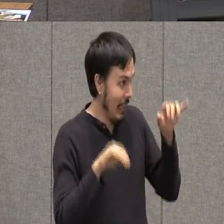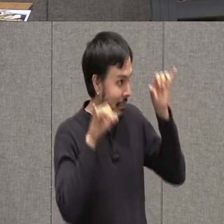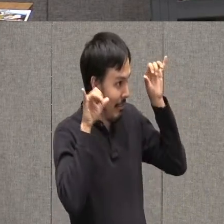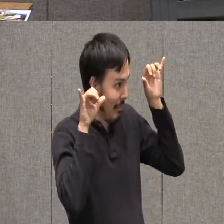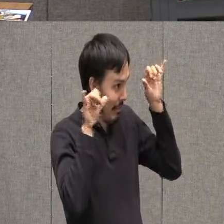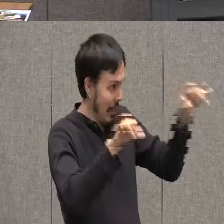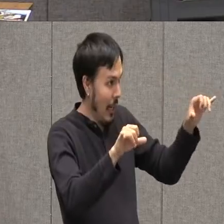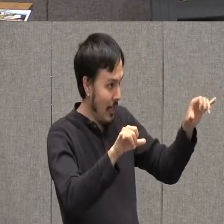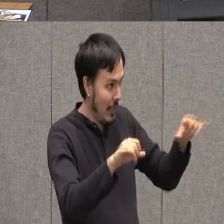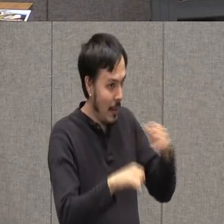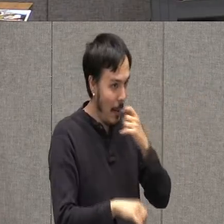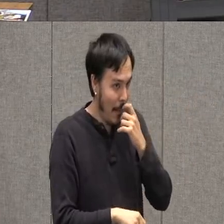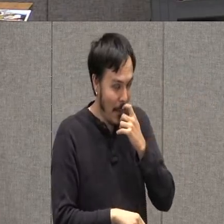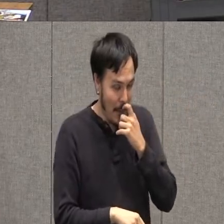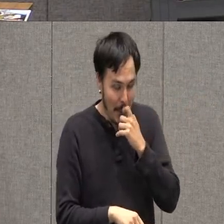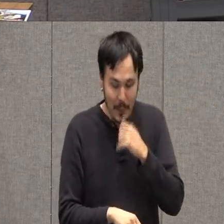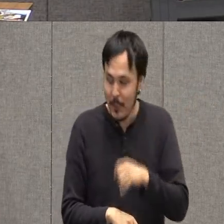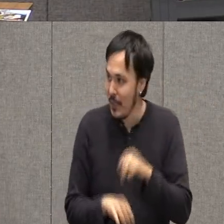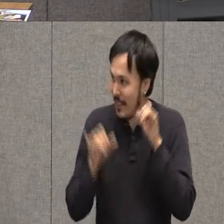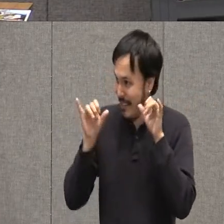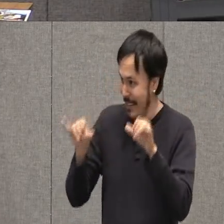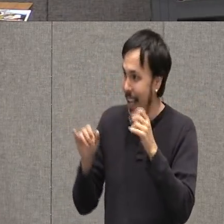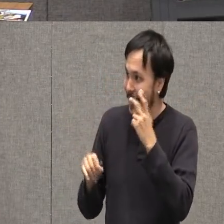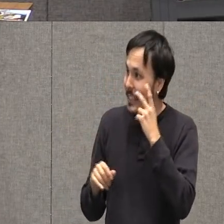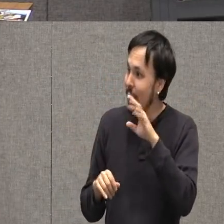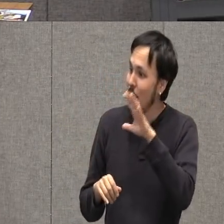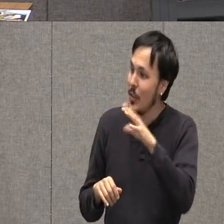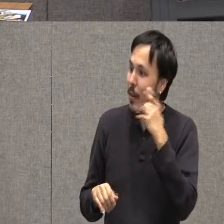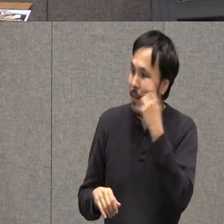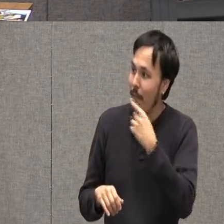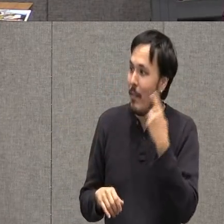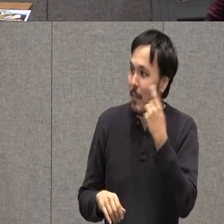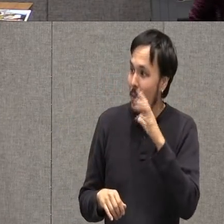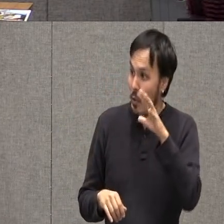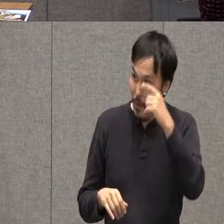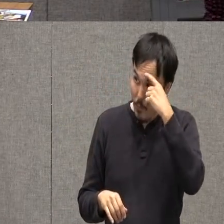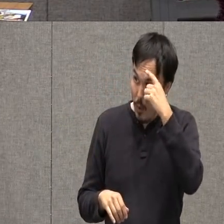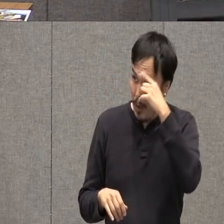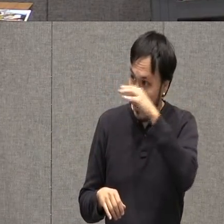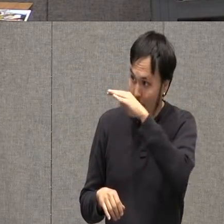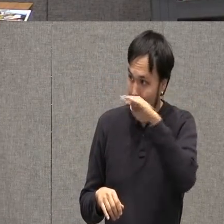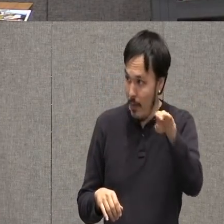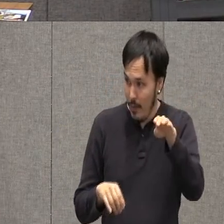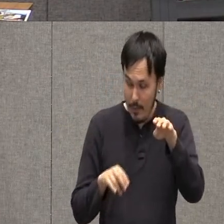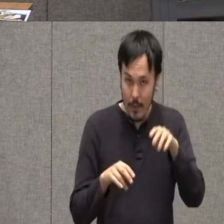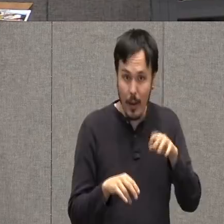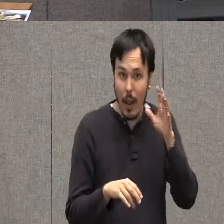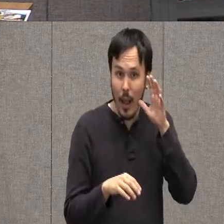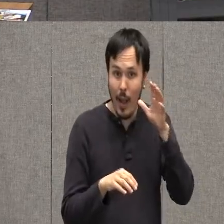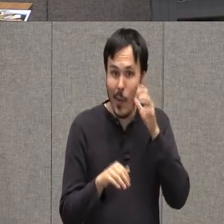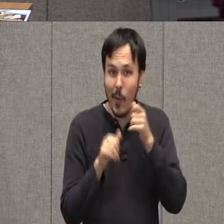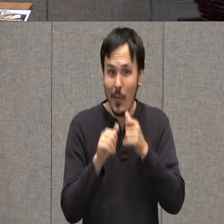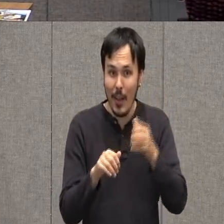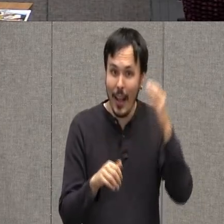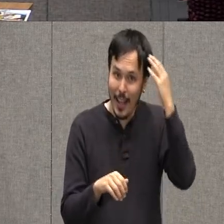I see that Ms. Potter's head is facing forward. And so I'm gonna do just a regular neck, I really like the hair, so I'm gonna draw that for sure.